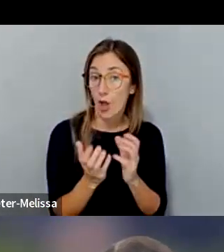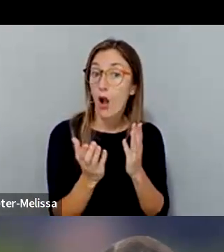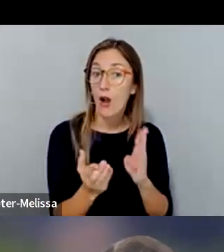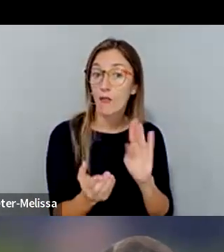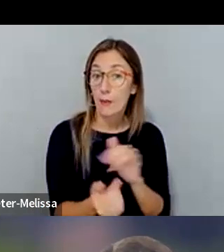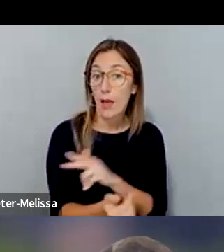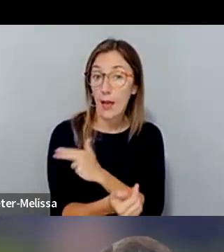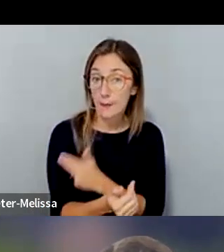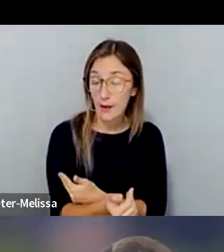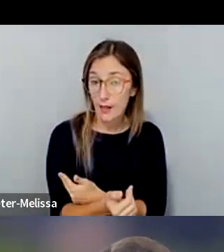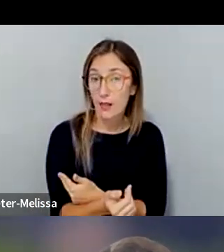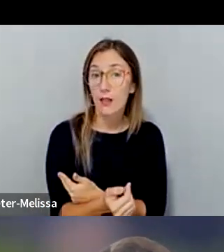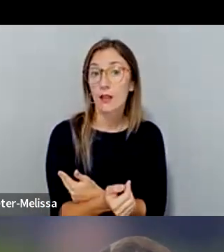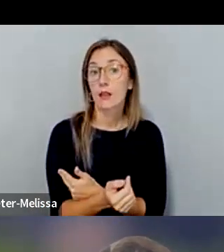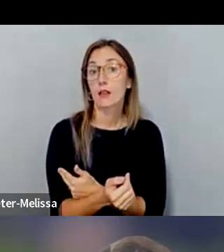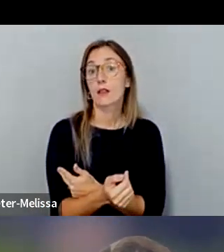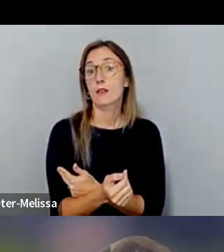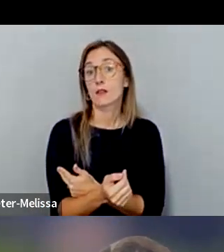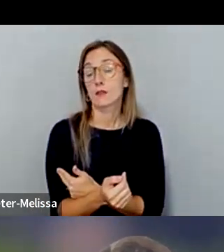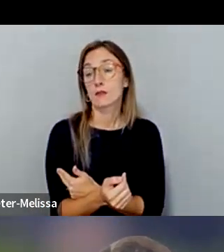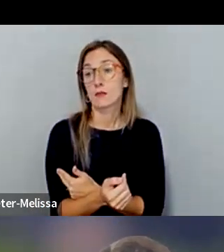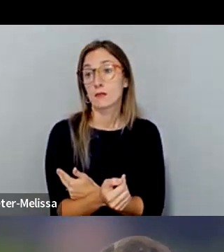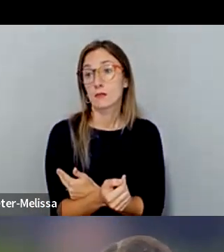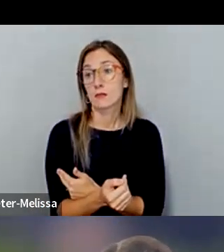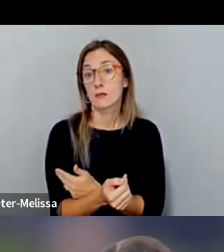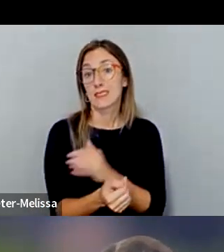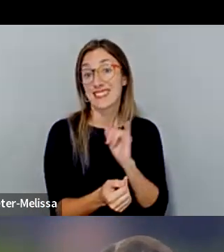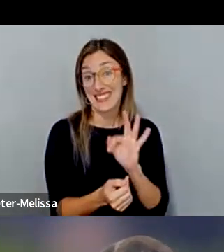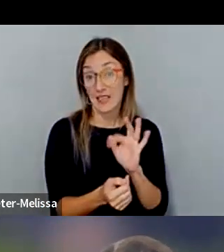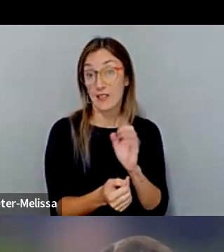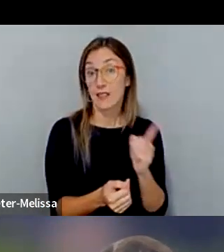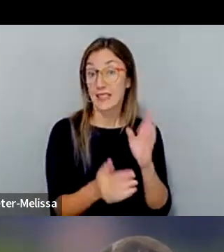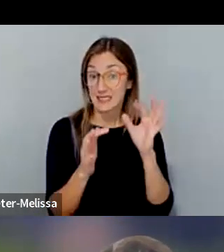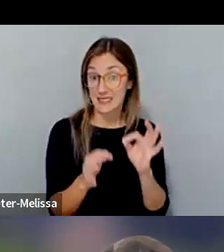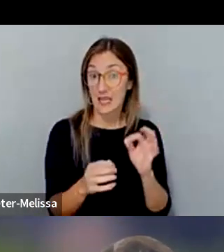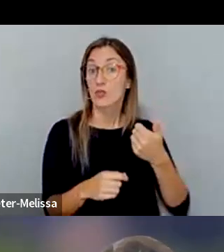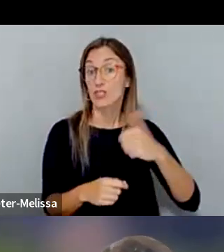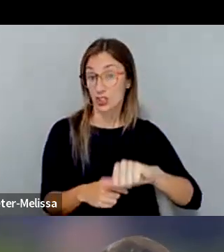That would be on a very individualized basis. Alternate accommodations